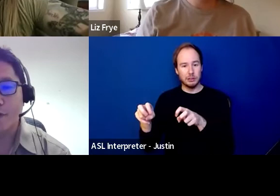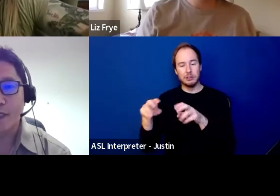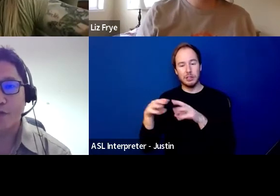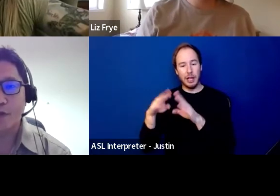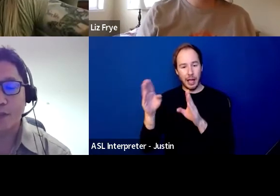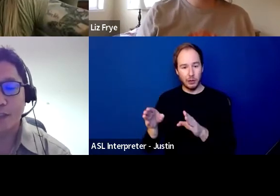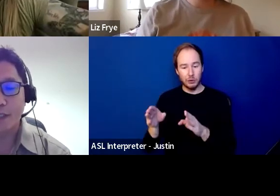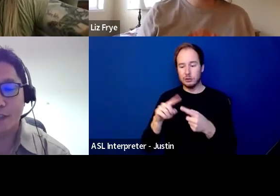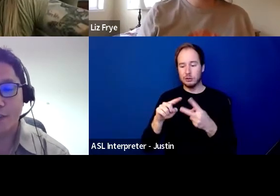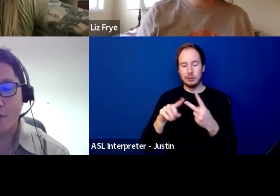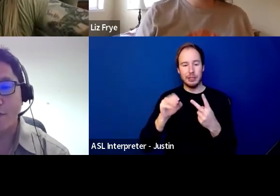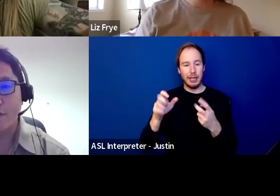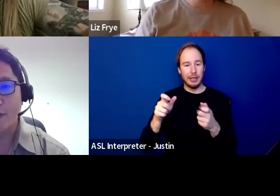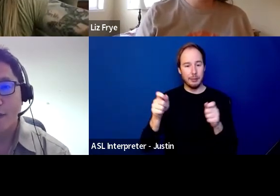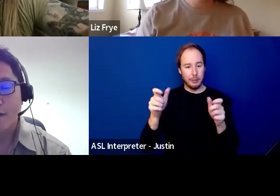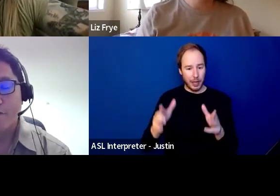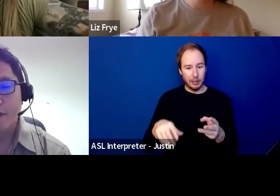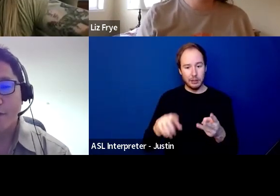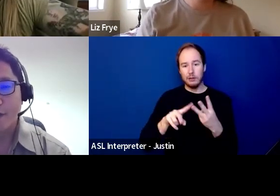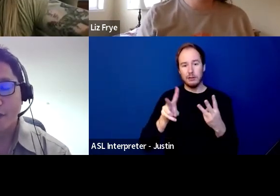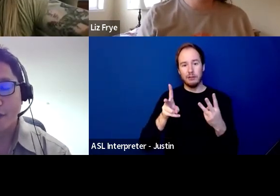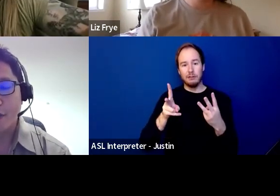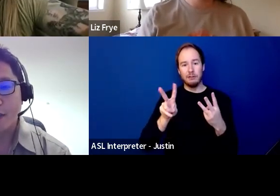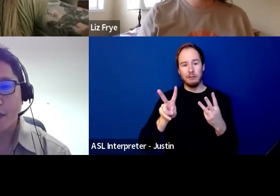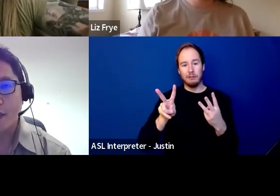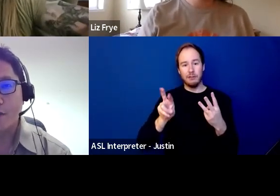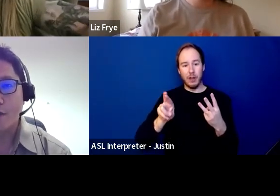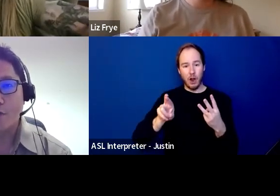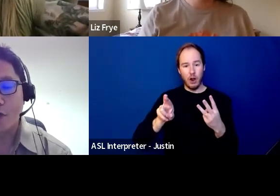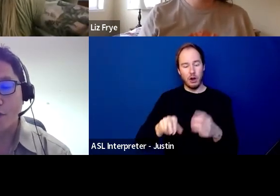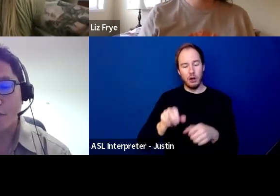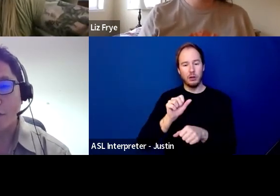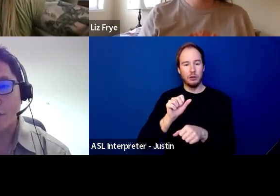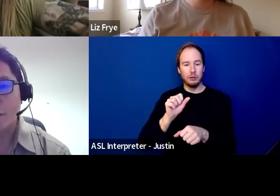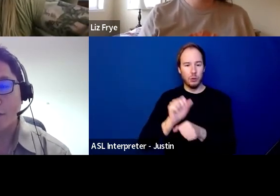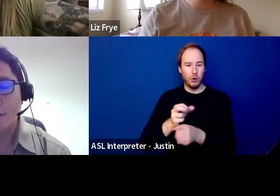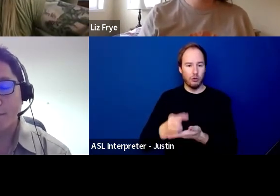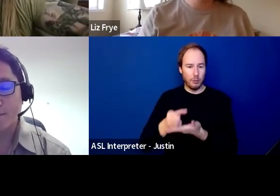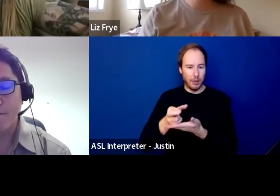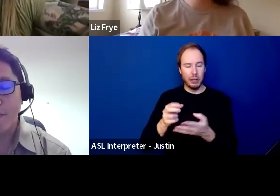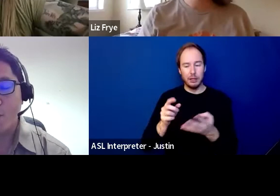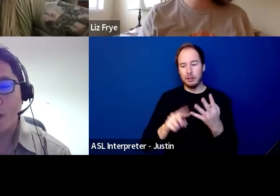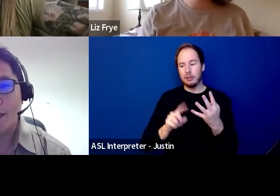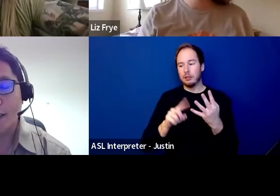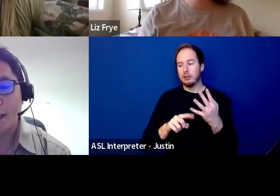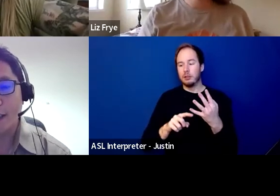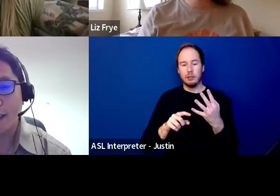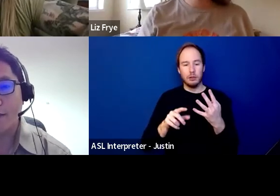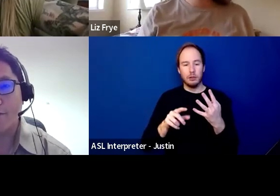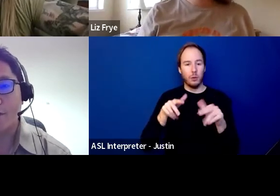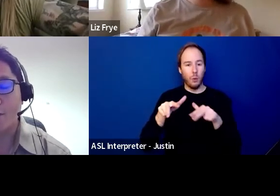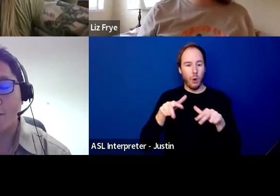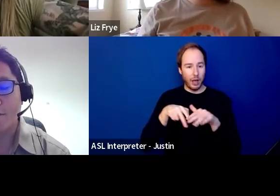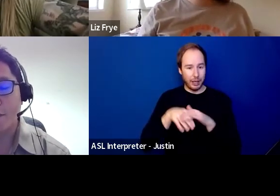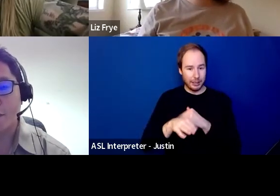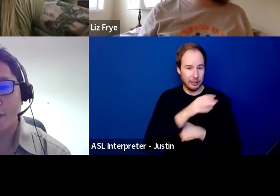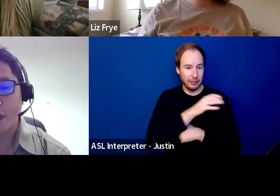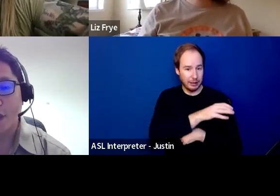vocational rehabilitation, we have a vigorous kinda no wrong door walk-in clinic for homeless folks.